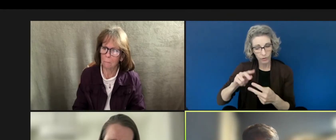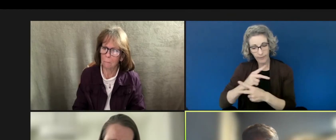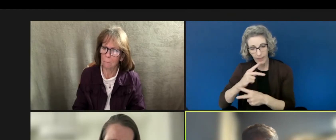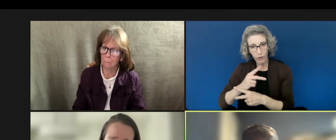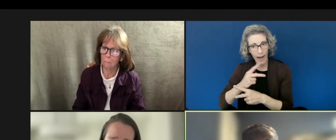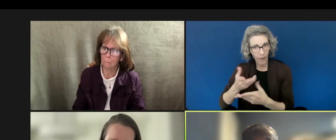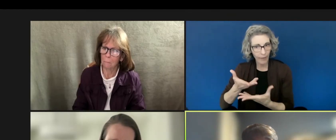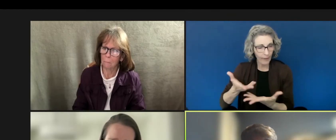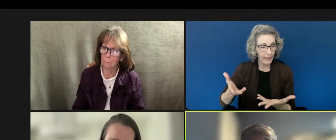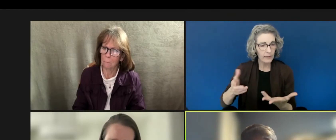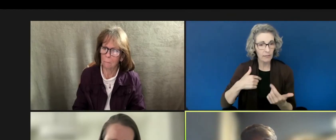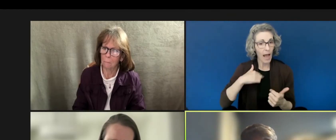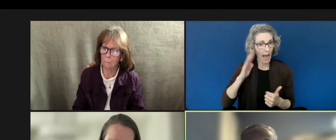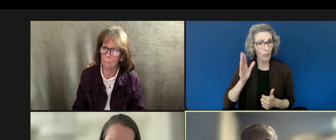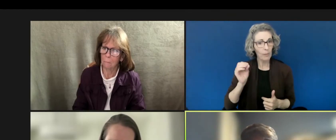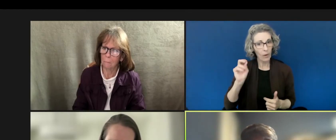So, I'll be okay, yeah.